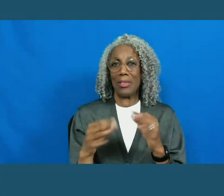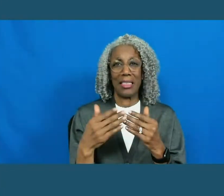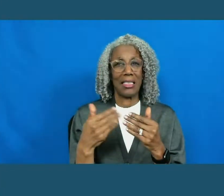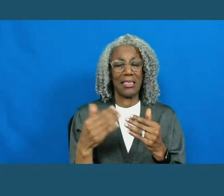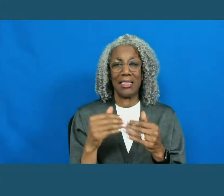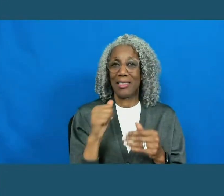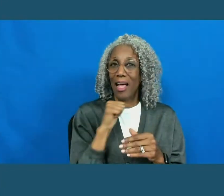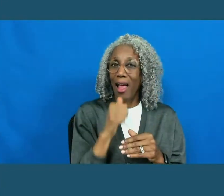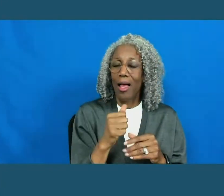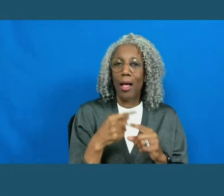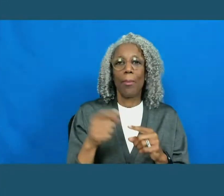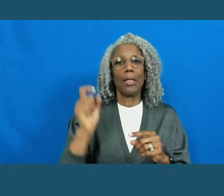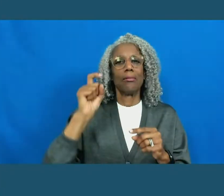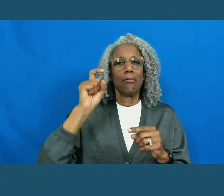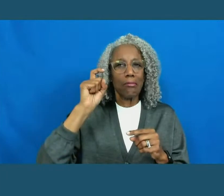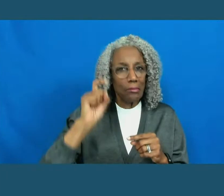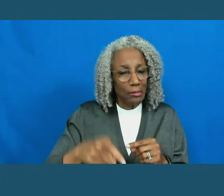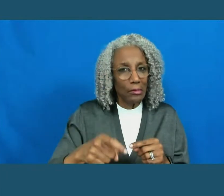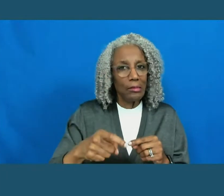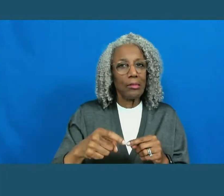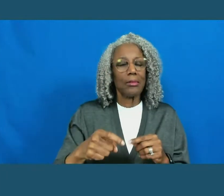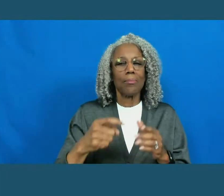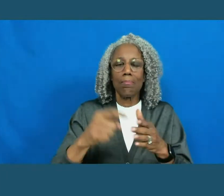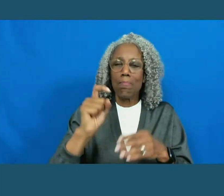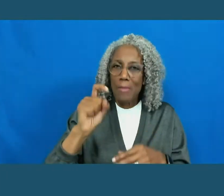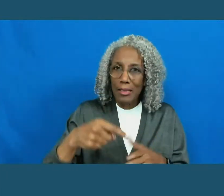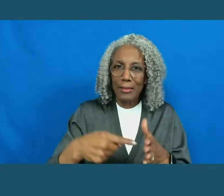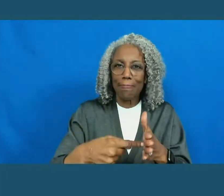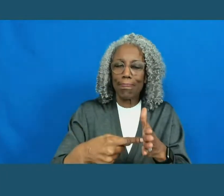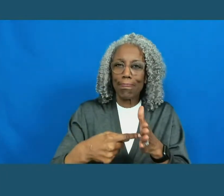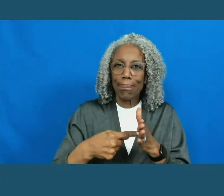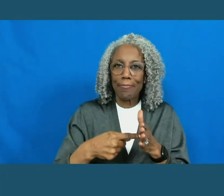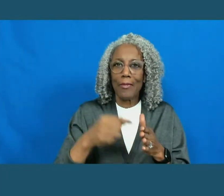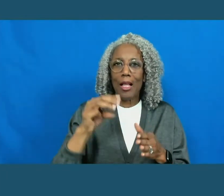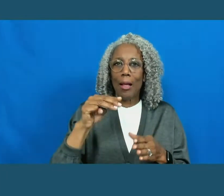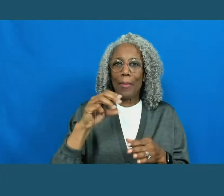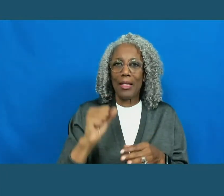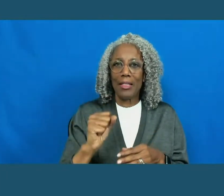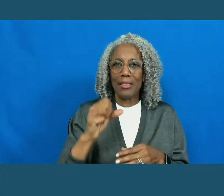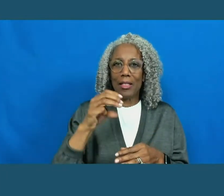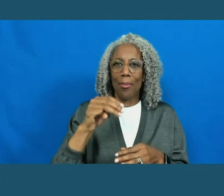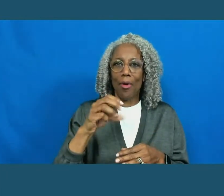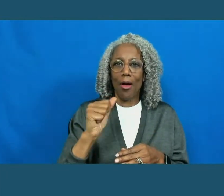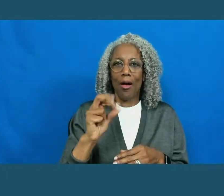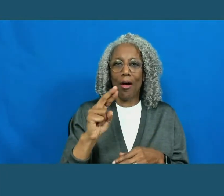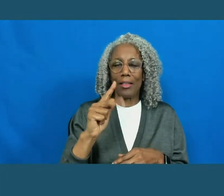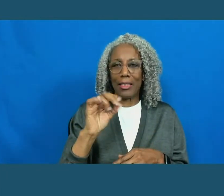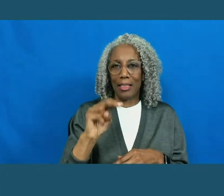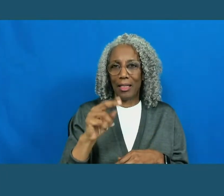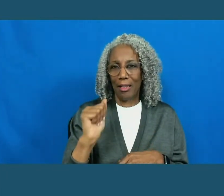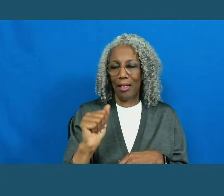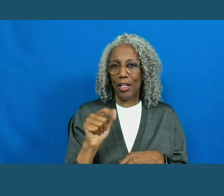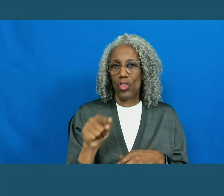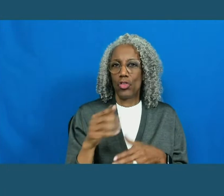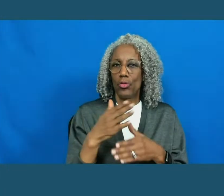you all know, this is not simplist or easy work, but it